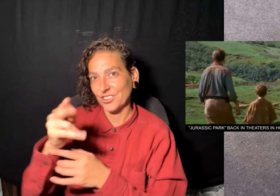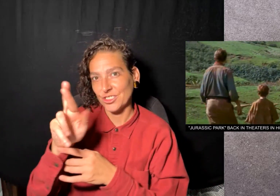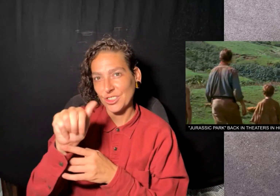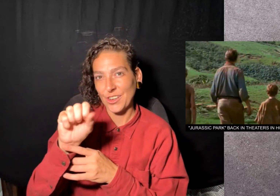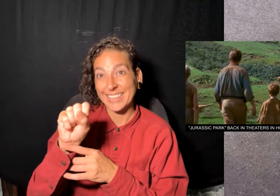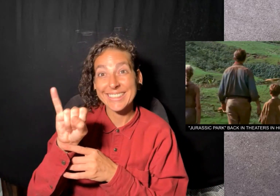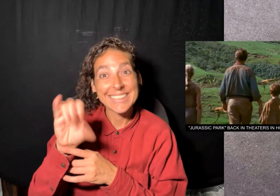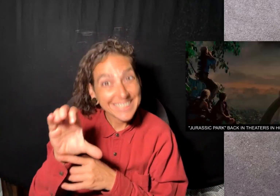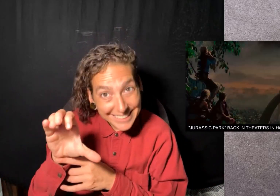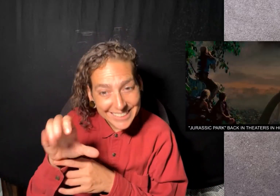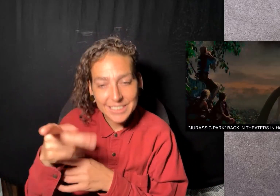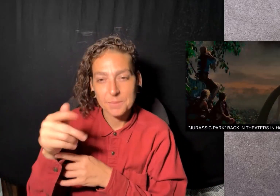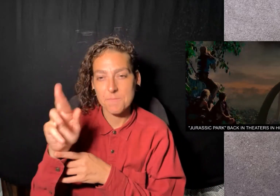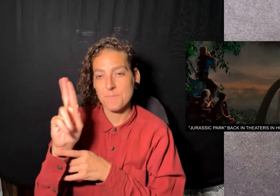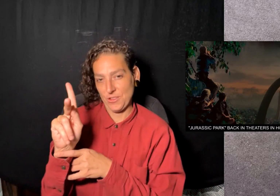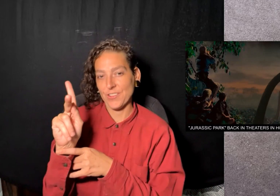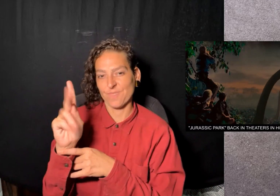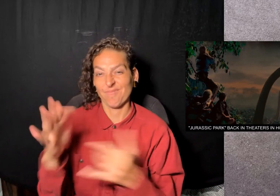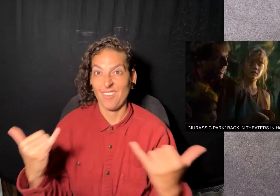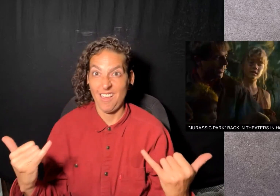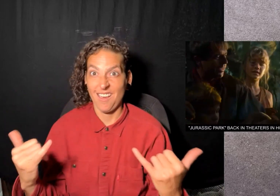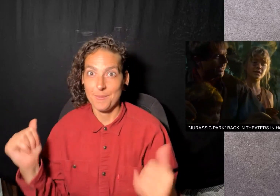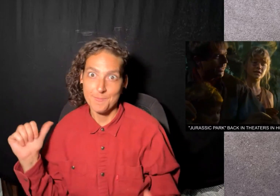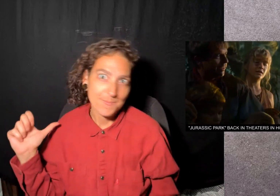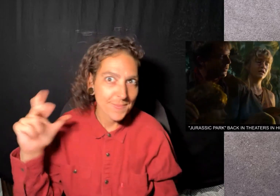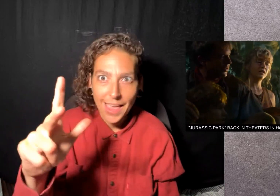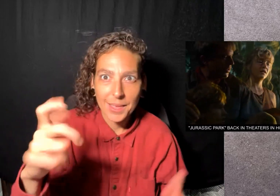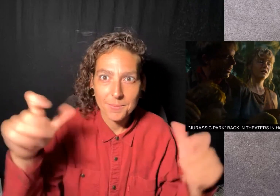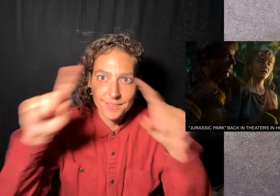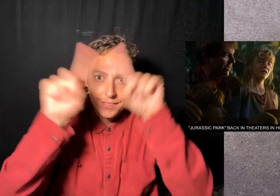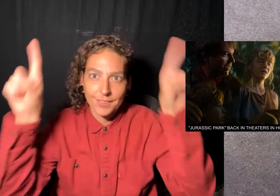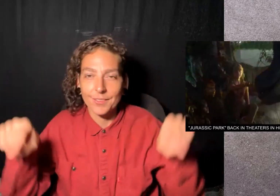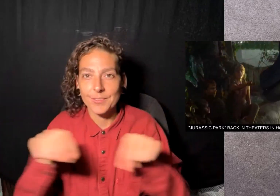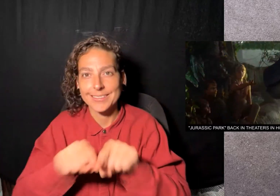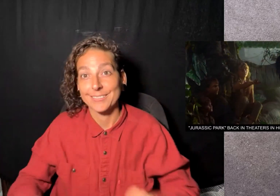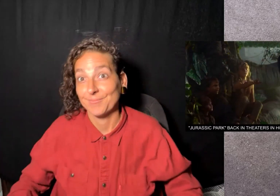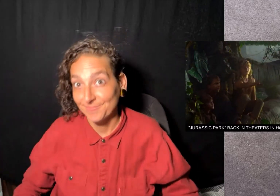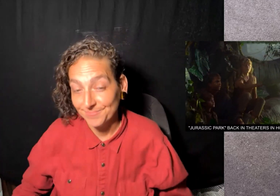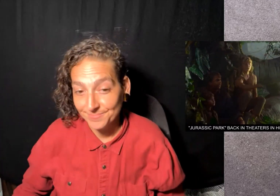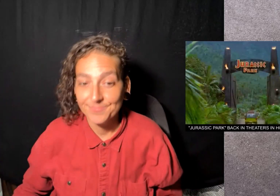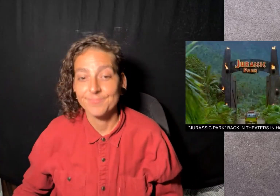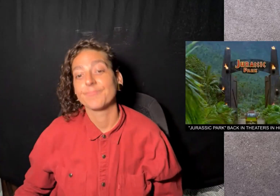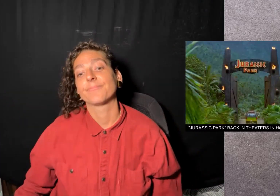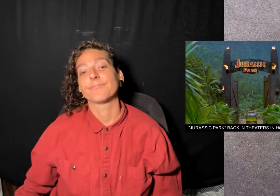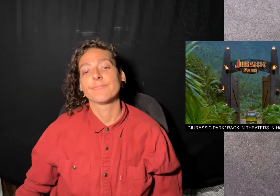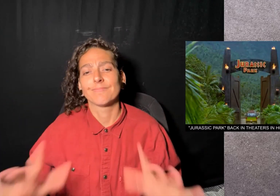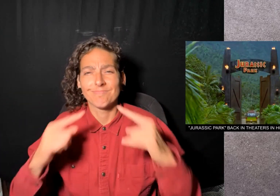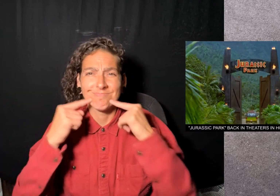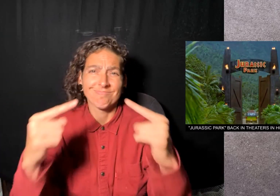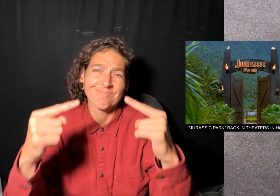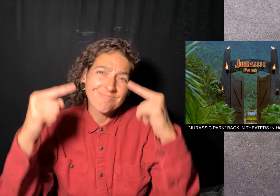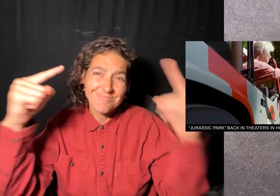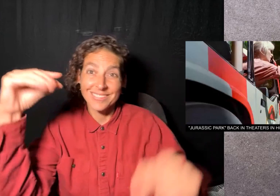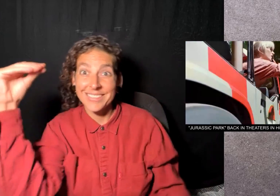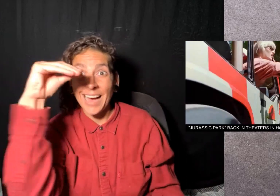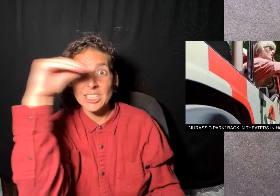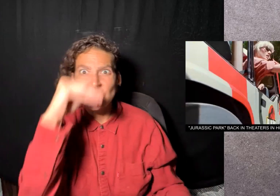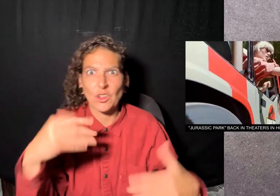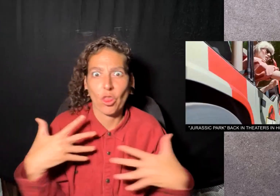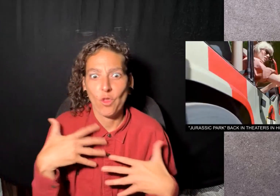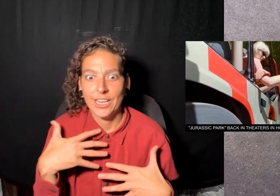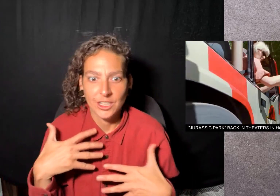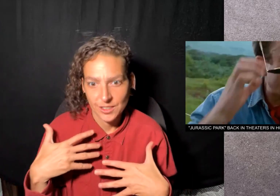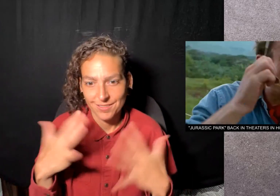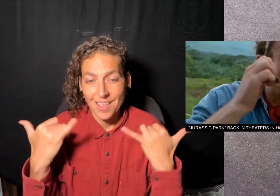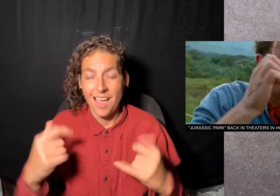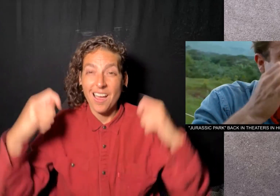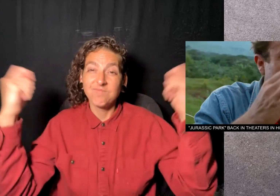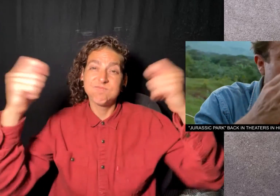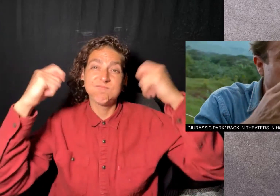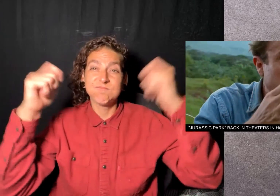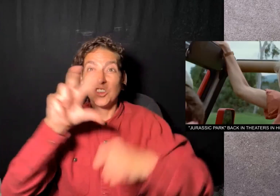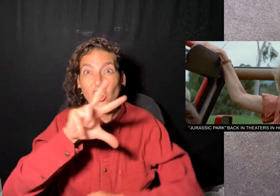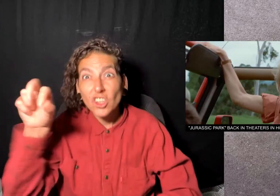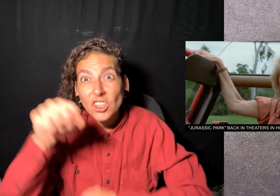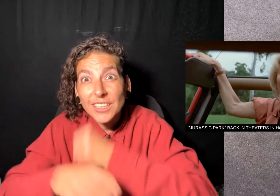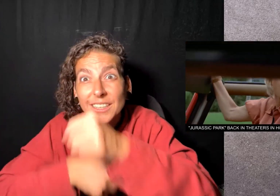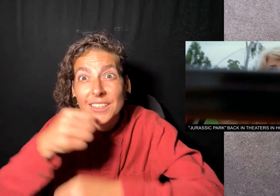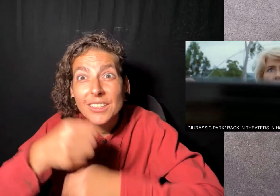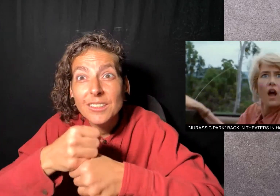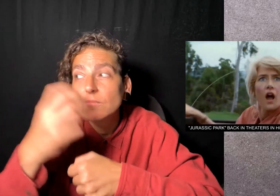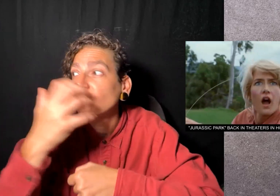Park is returning to the big screen the iconic dinosaur thriller is celebrating its 30th